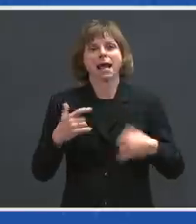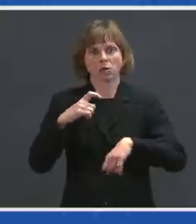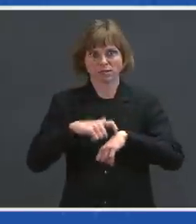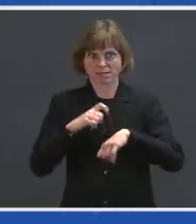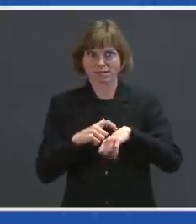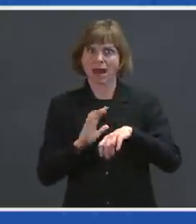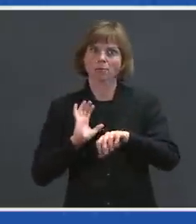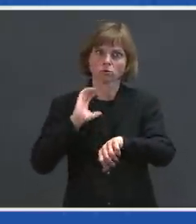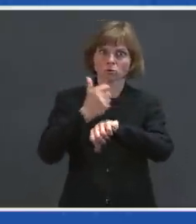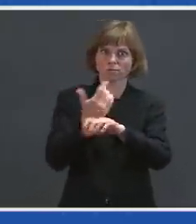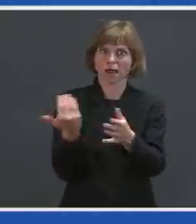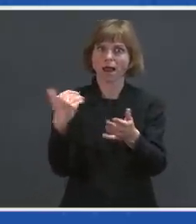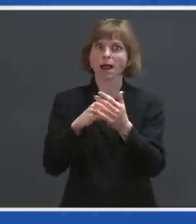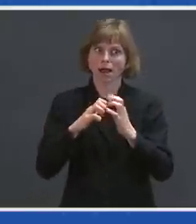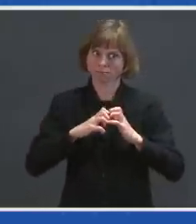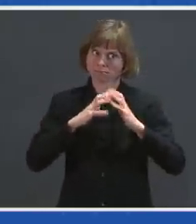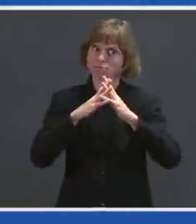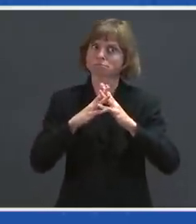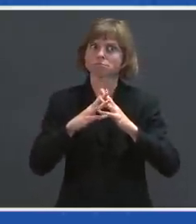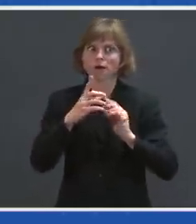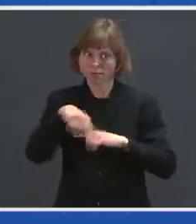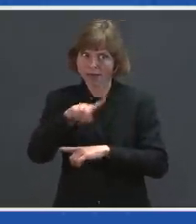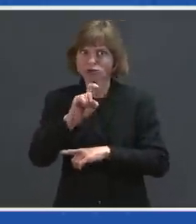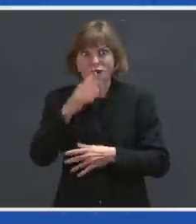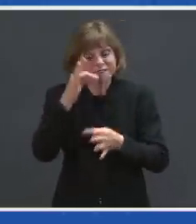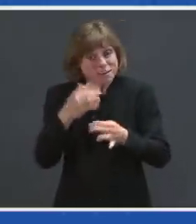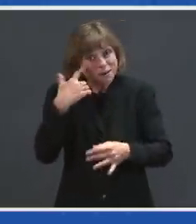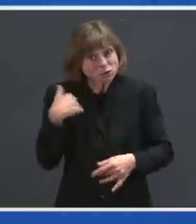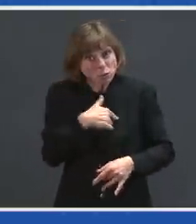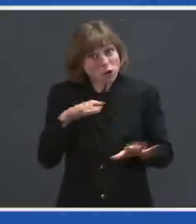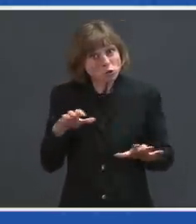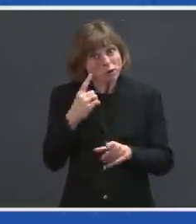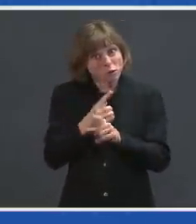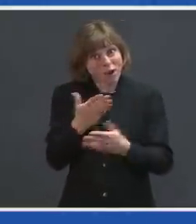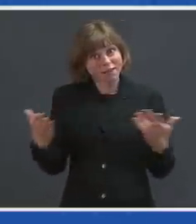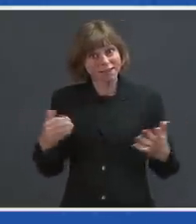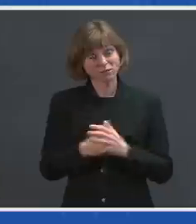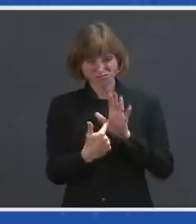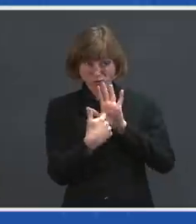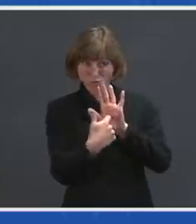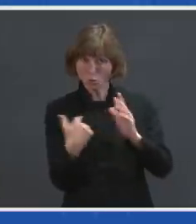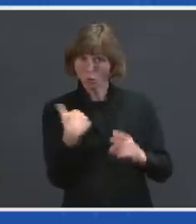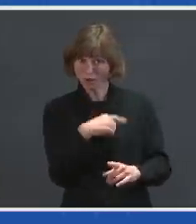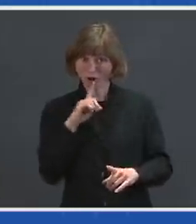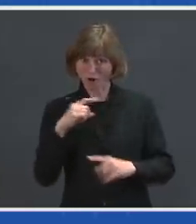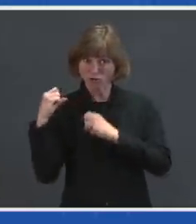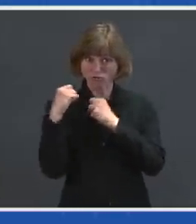is because we're doing the right thing. It's a show of strength and a first step forward